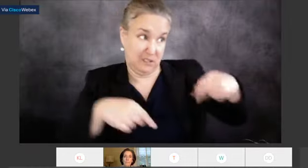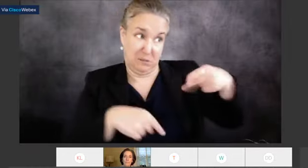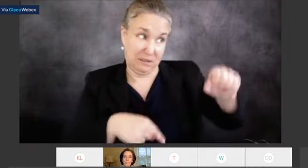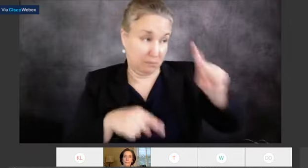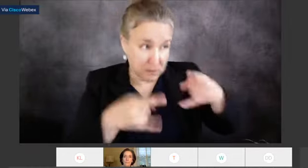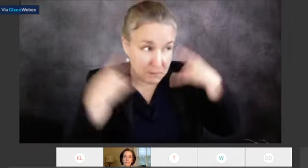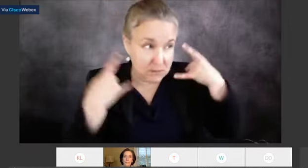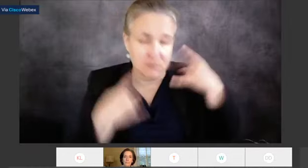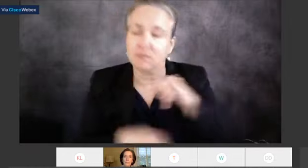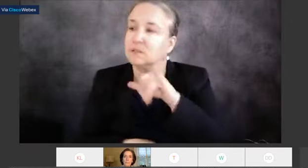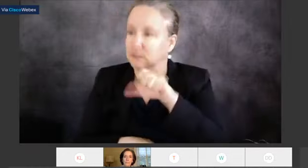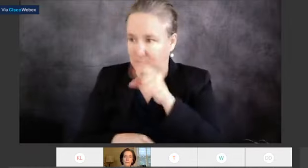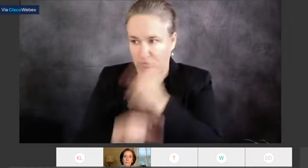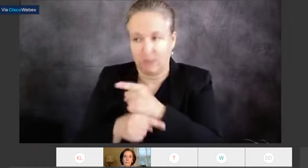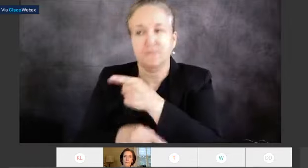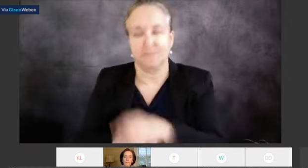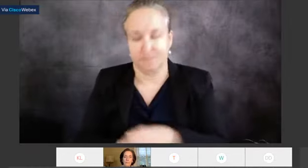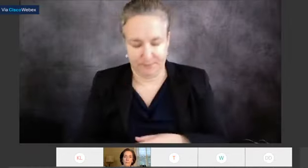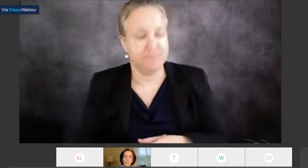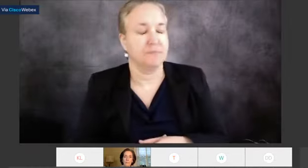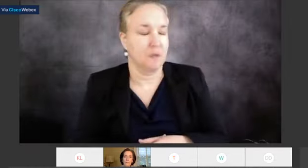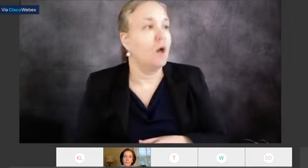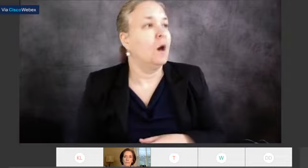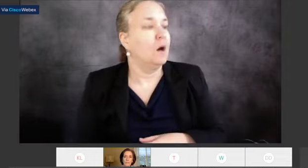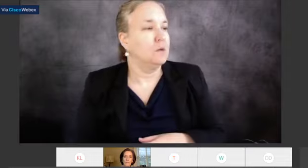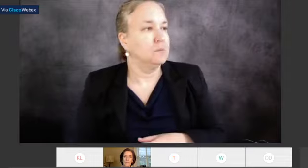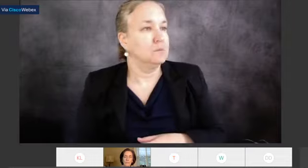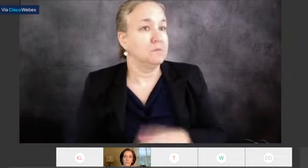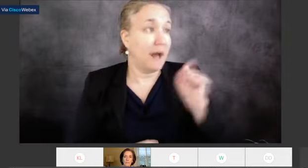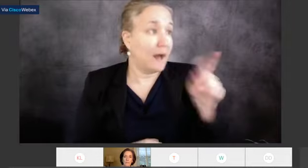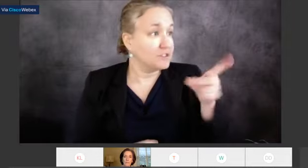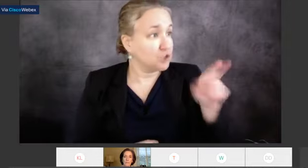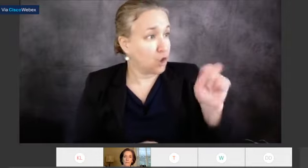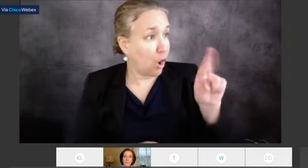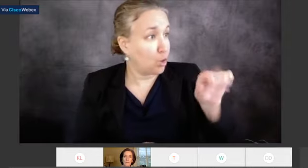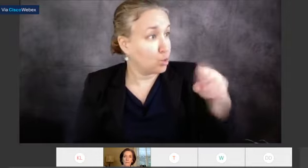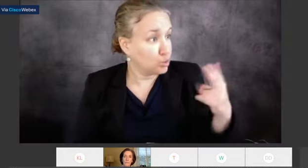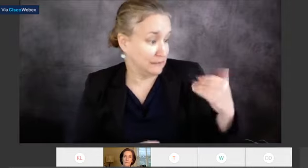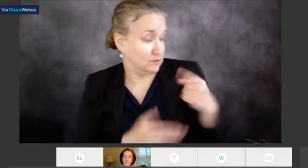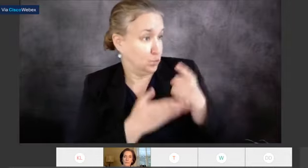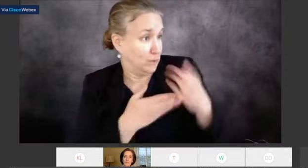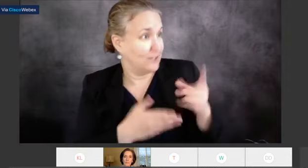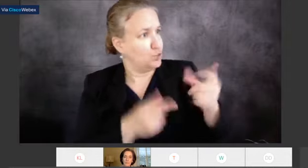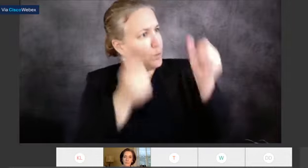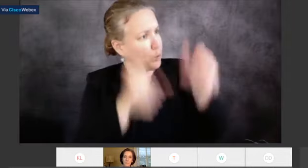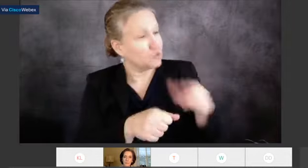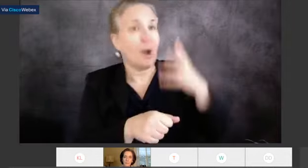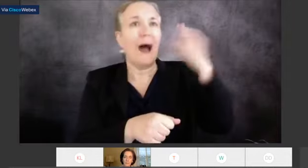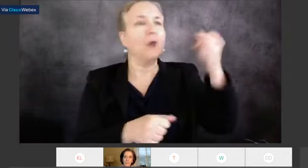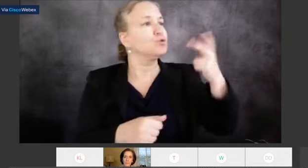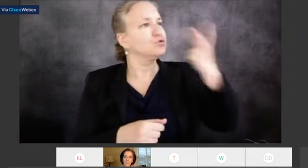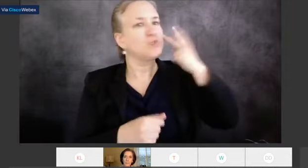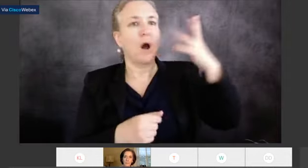[Solicitor] that's correct [Reporter] and uh Dr Arkoosh you posted over the weekend that you were out about and you saw outdoor sporting events